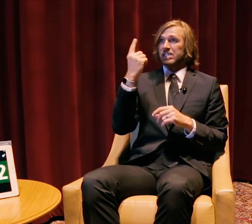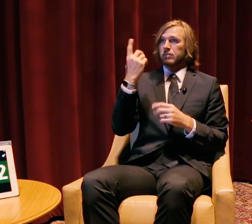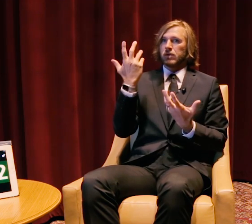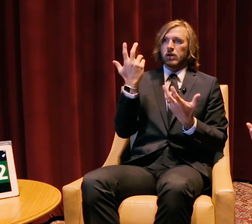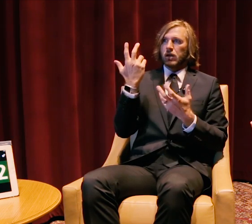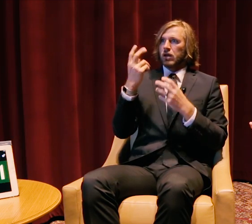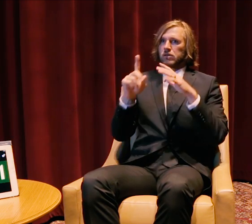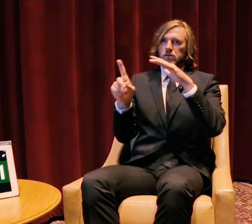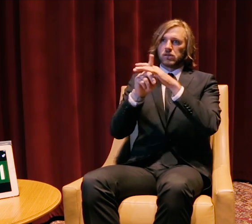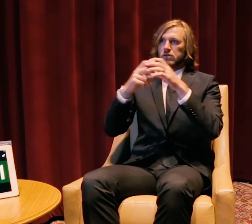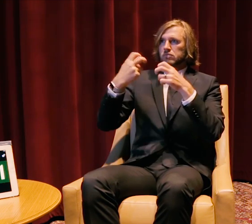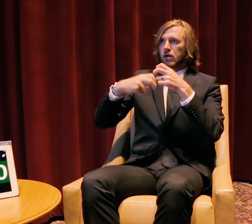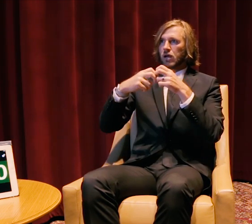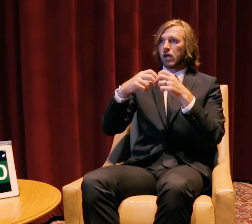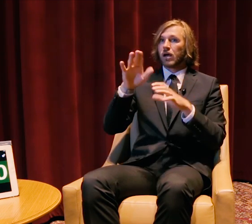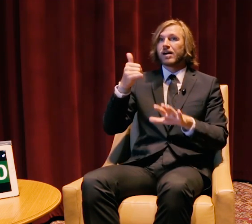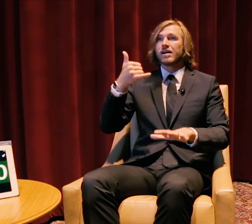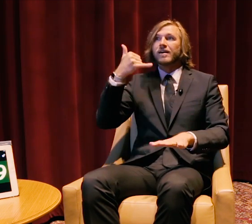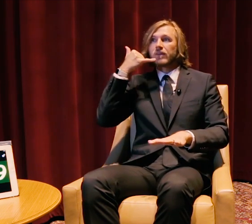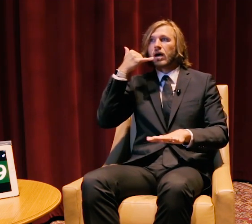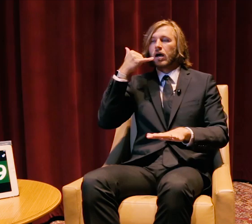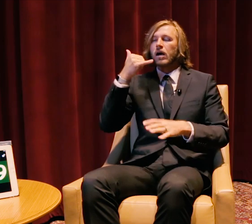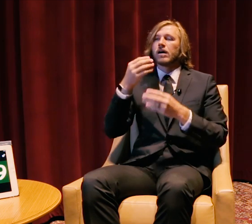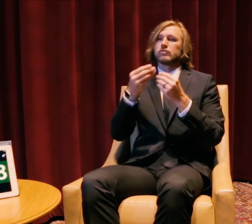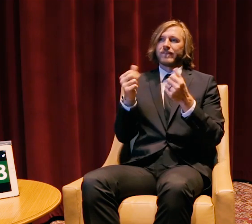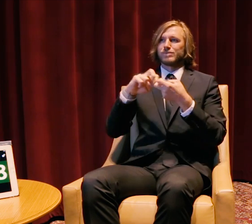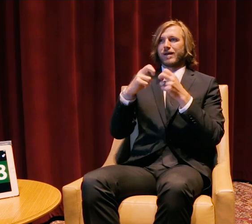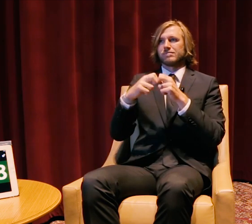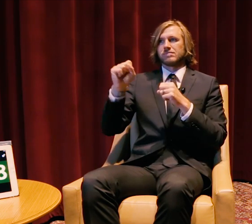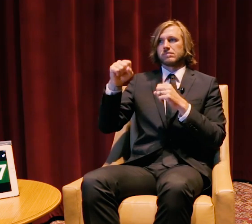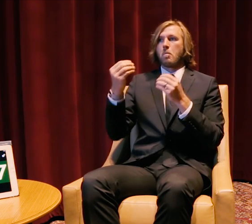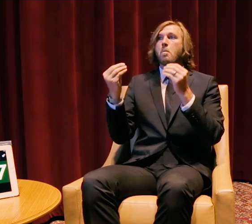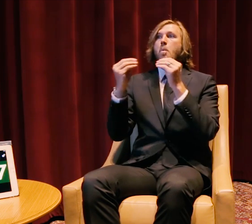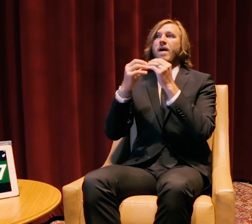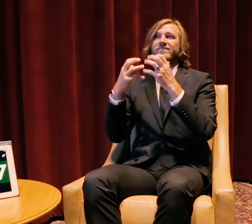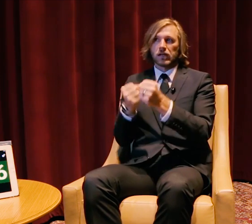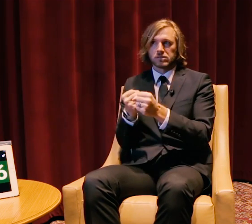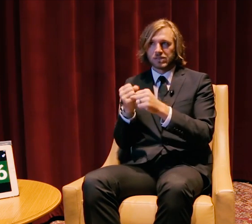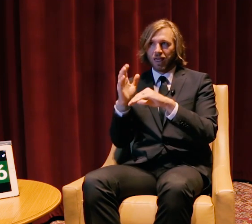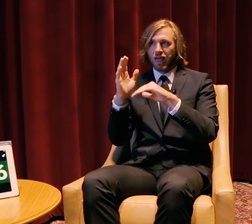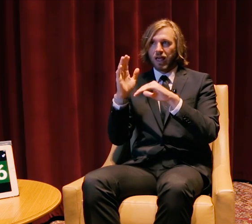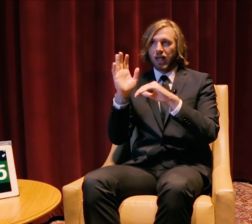if there's an issue that's going on picking up the phone will address those things quicker, and the receiver